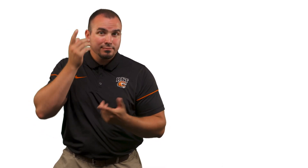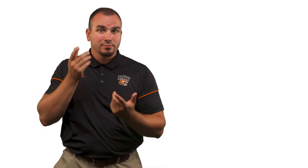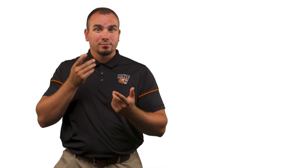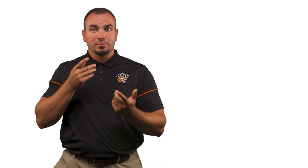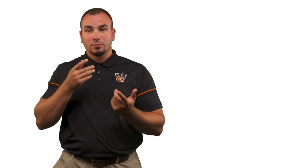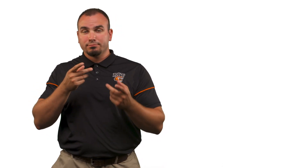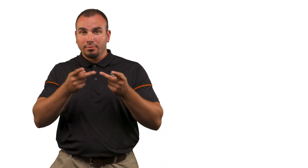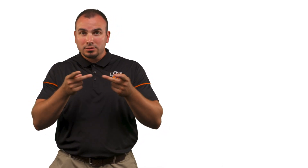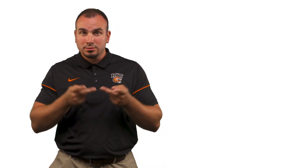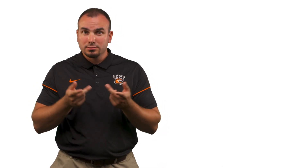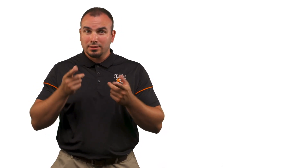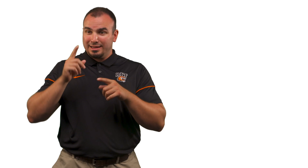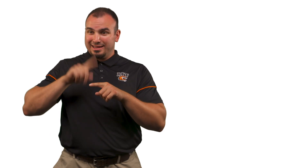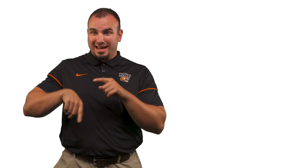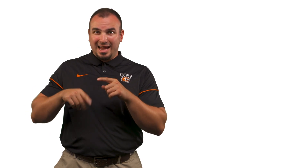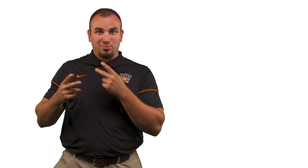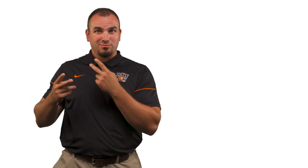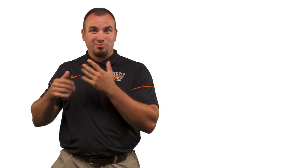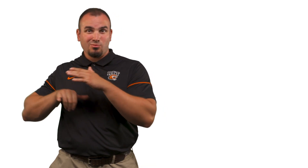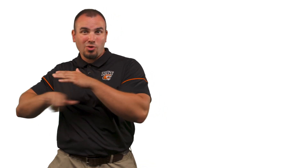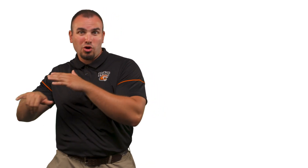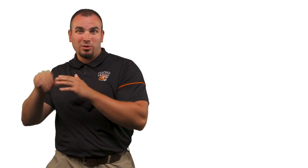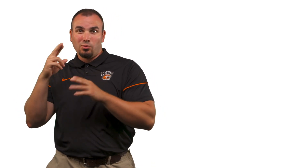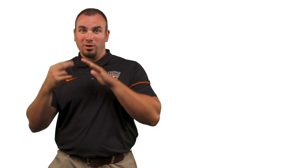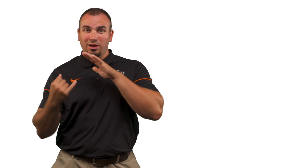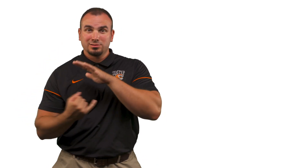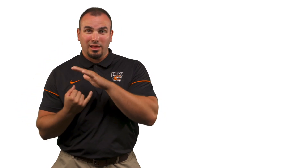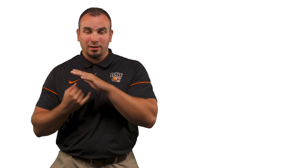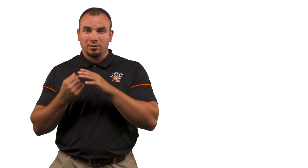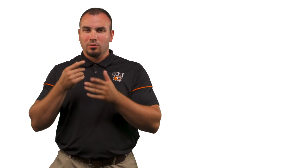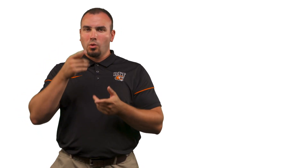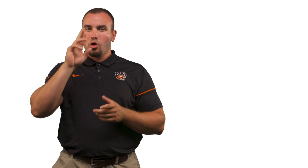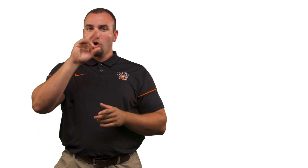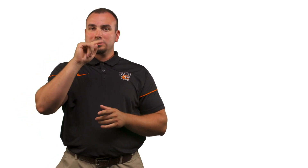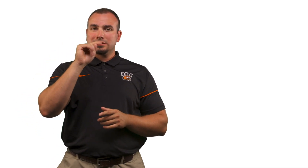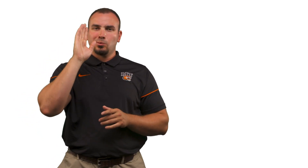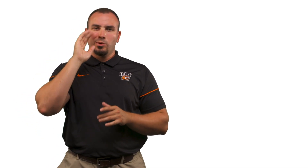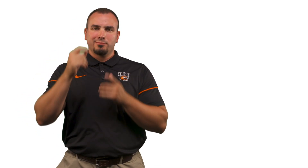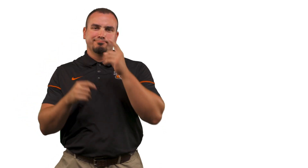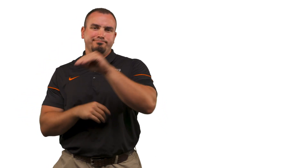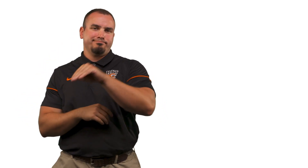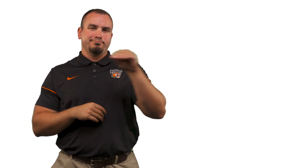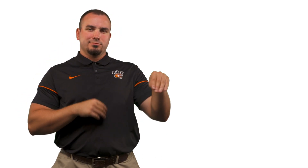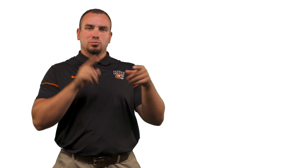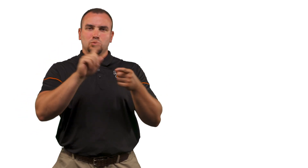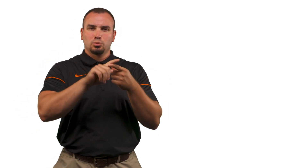If you live in campus housing and cannot quarantine or isolate in place, you will be moved to